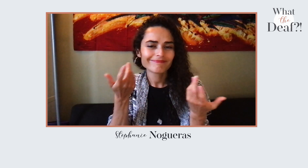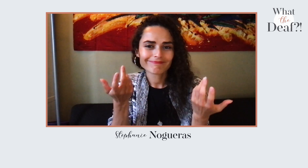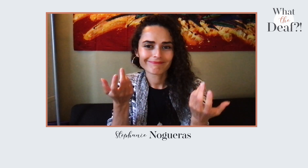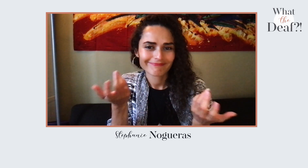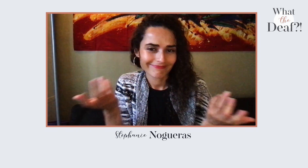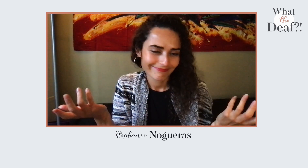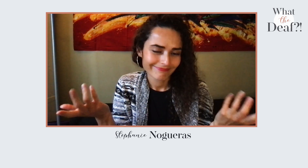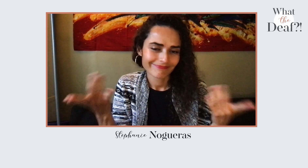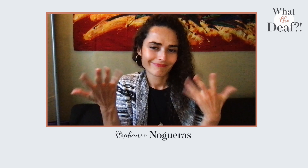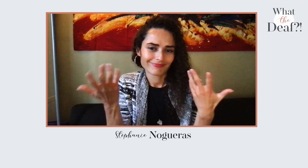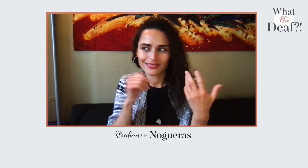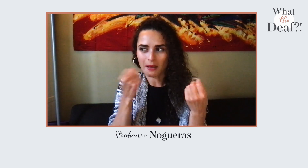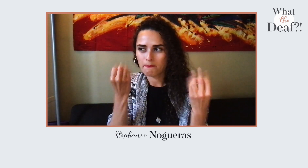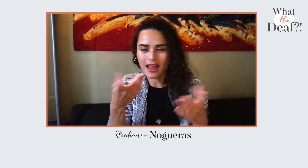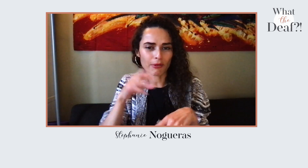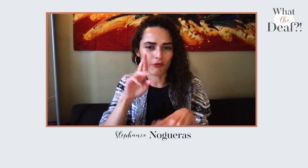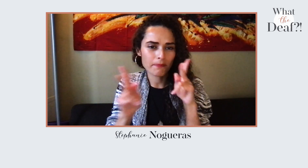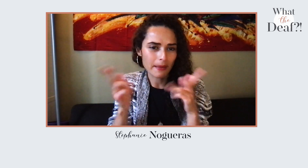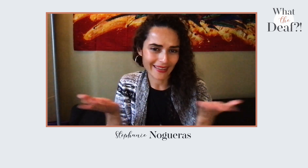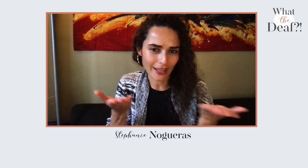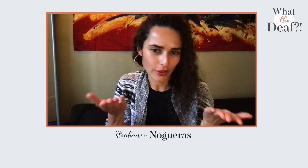I mean, there's not a lot of people from Puerto Rico, or Puerto Ricans,